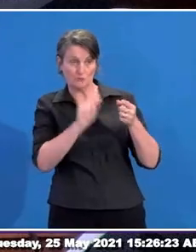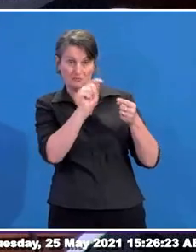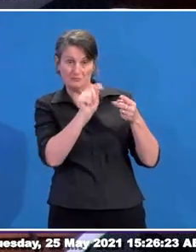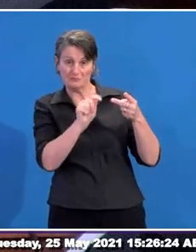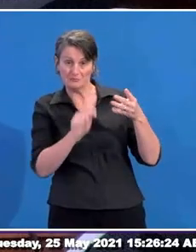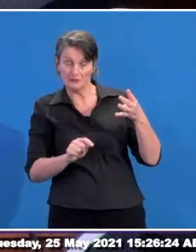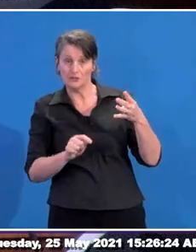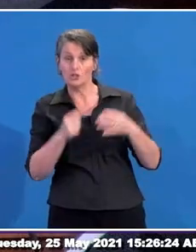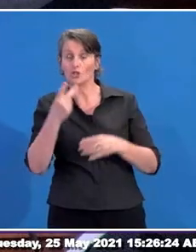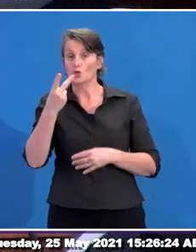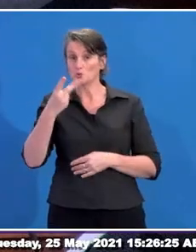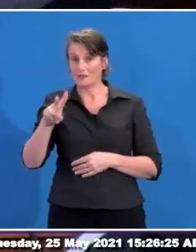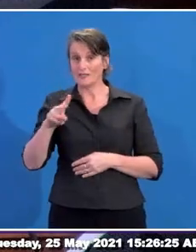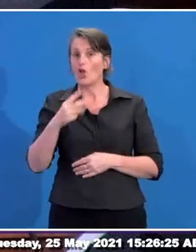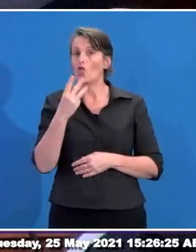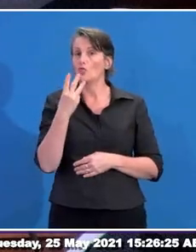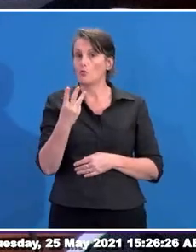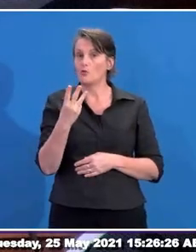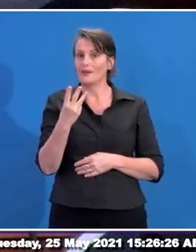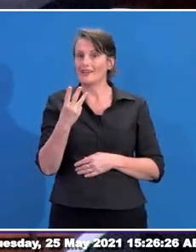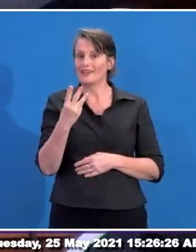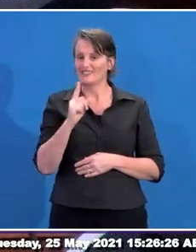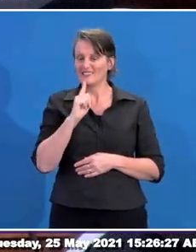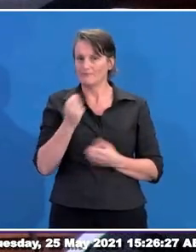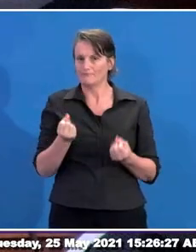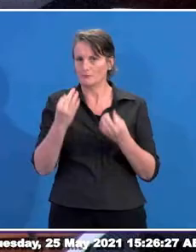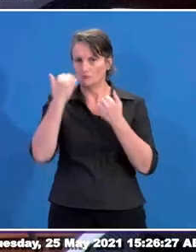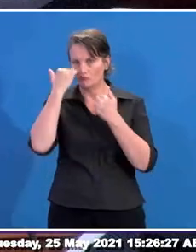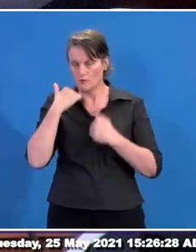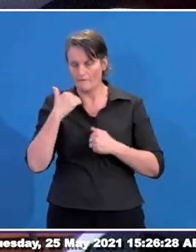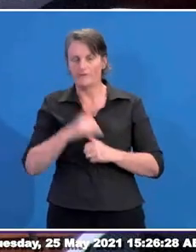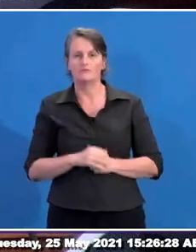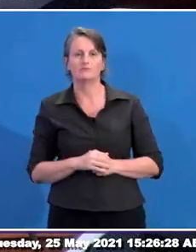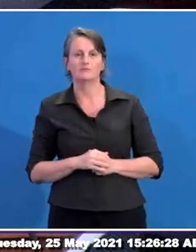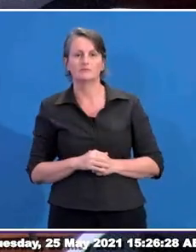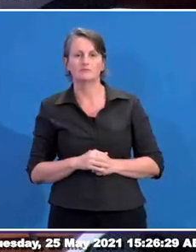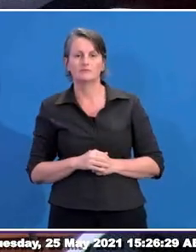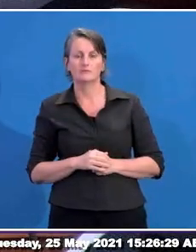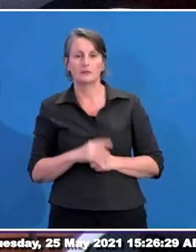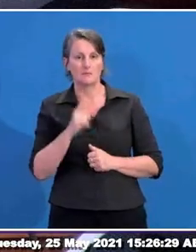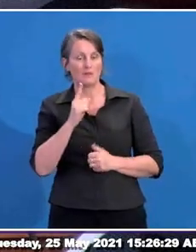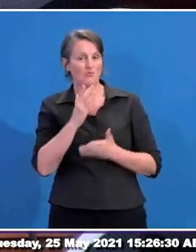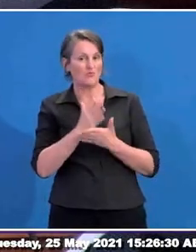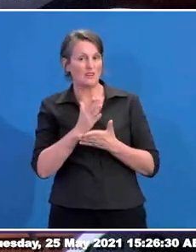two parts to it and one part was not sustained, but the balance were sustained.